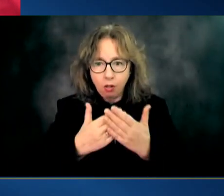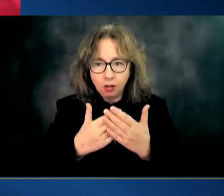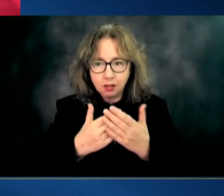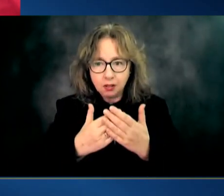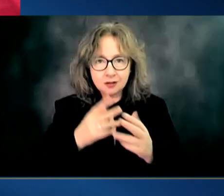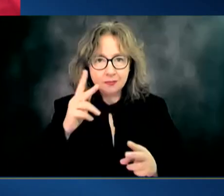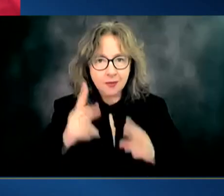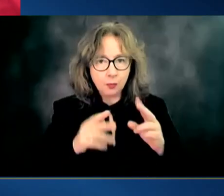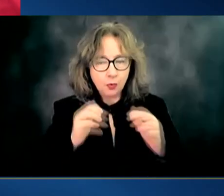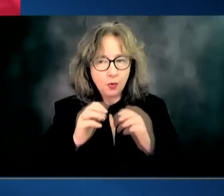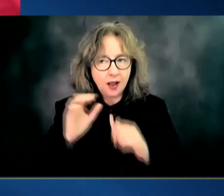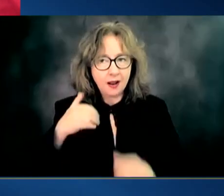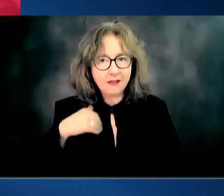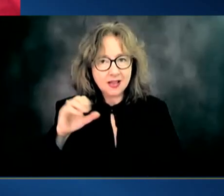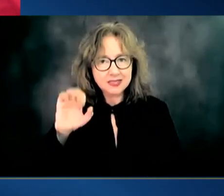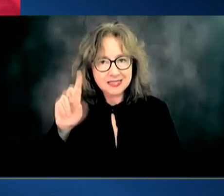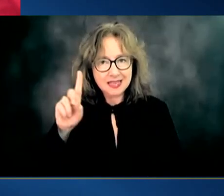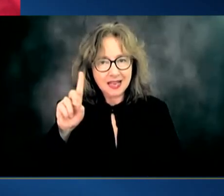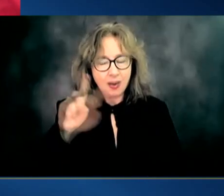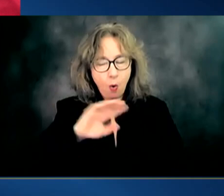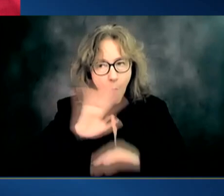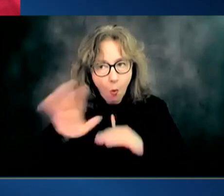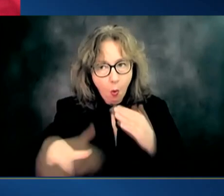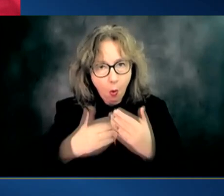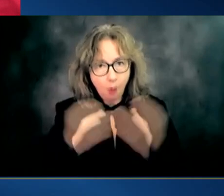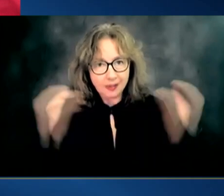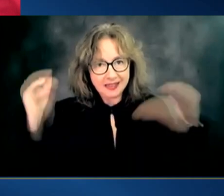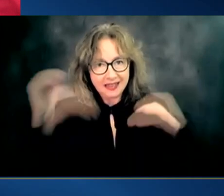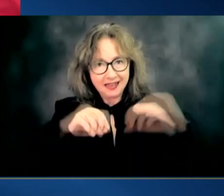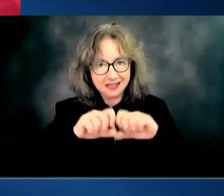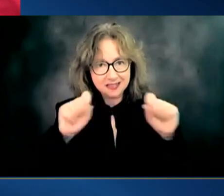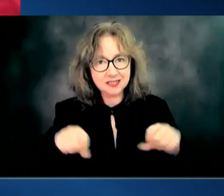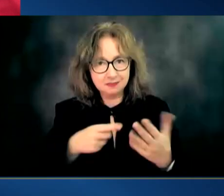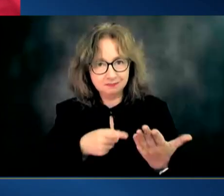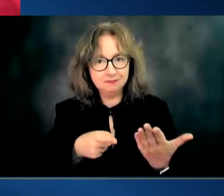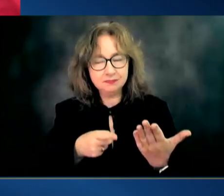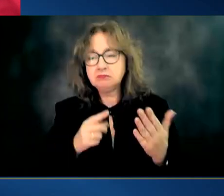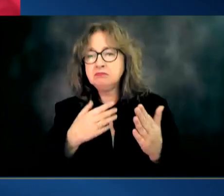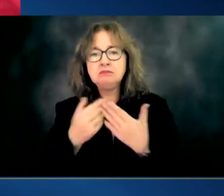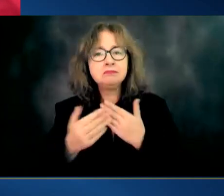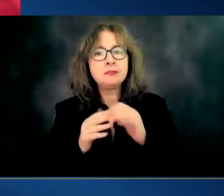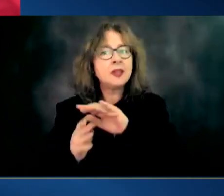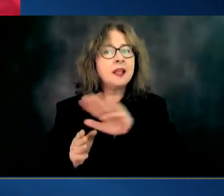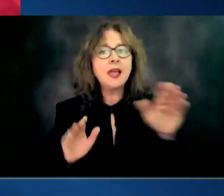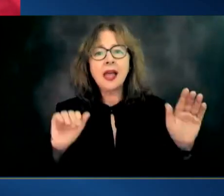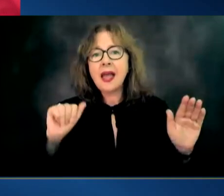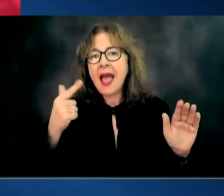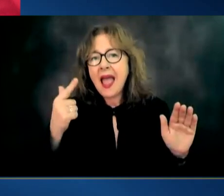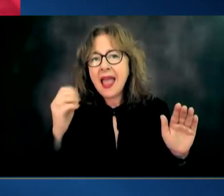the data collection system, regardless of their age or severity of illness or